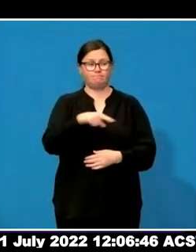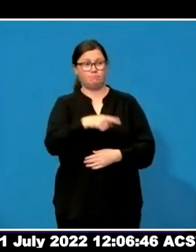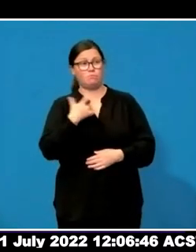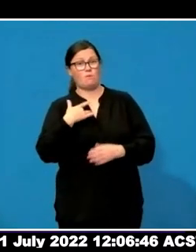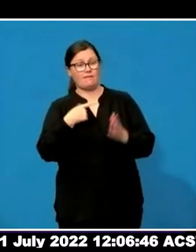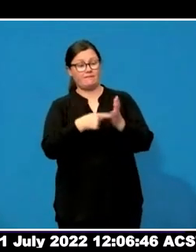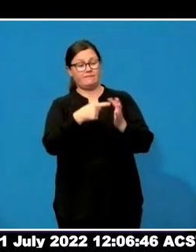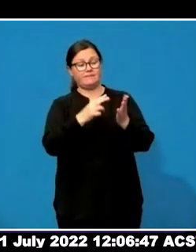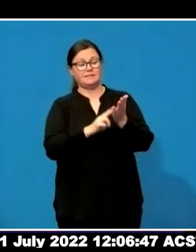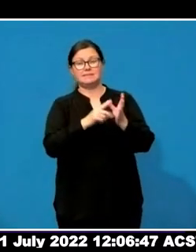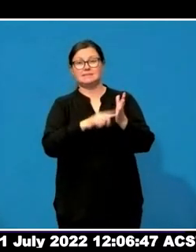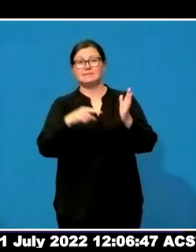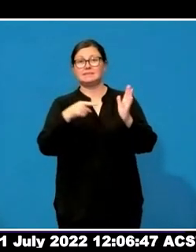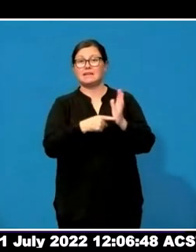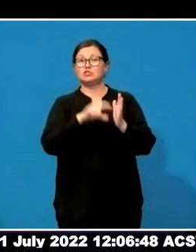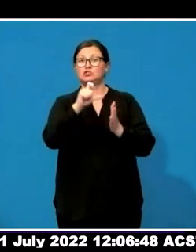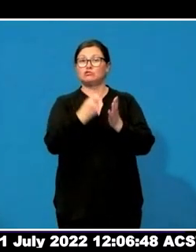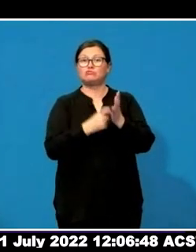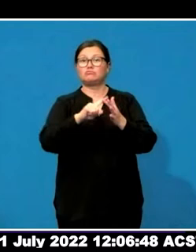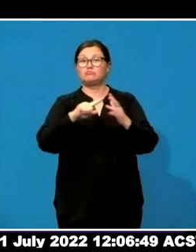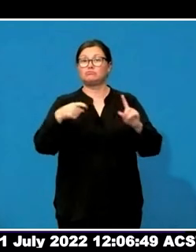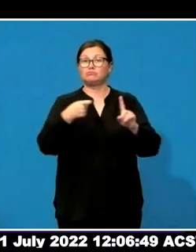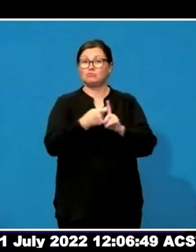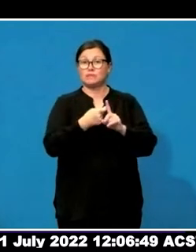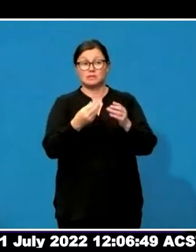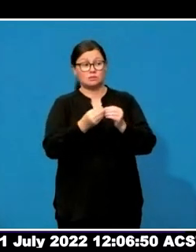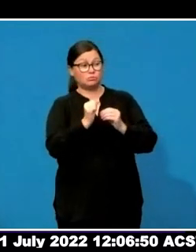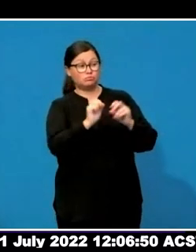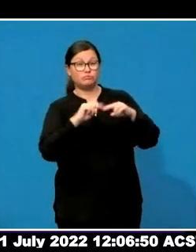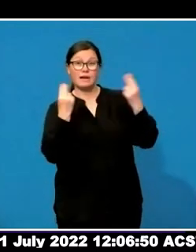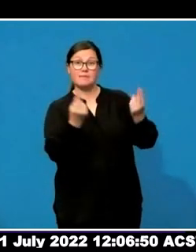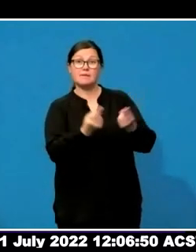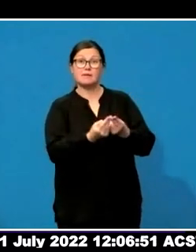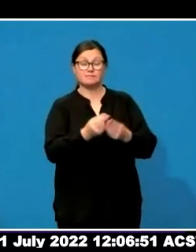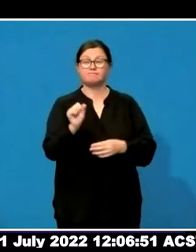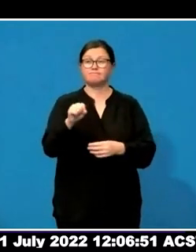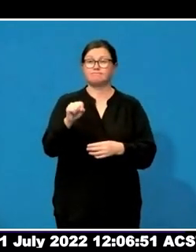Yes. MS TARRAGO: How many children do you have? Three.